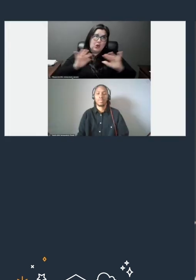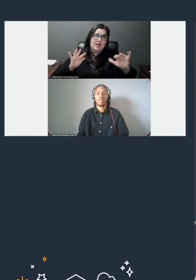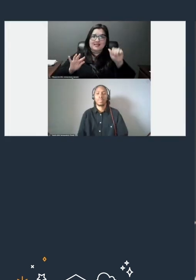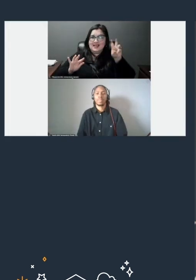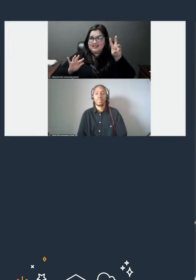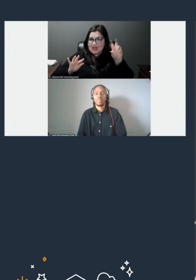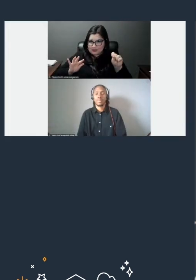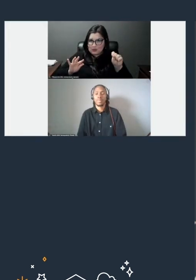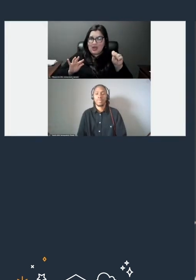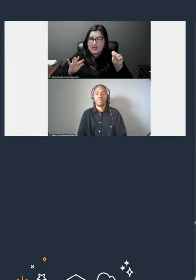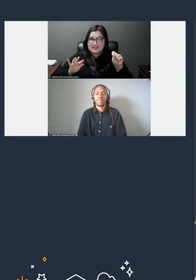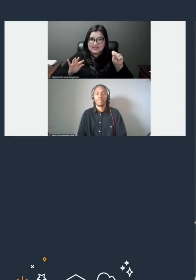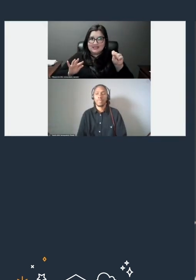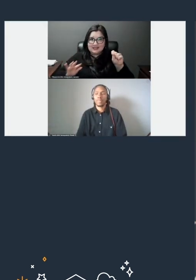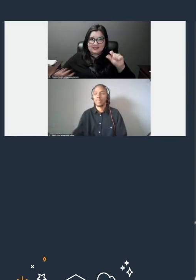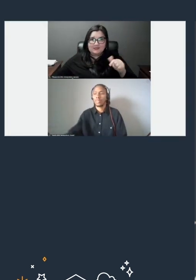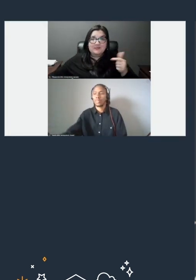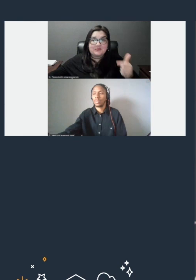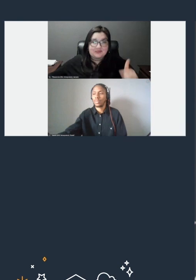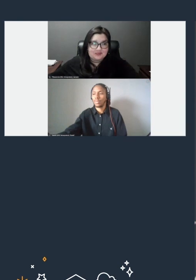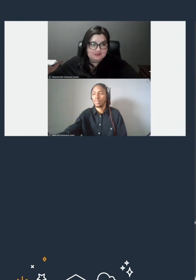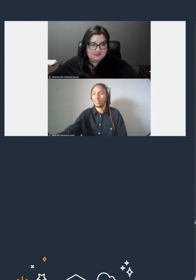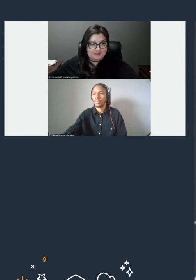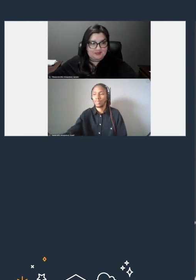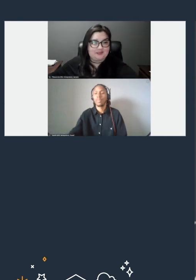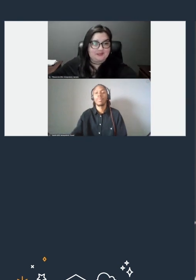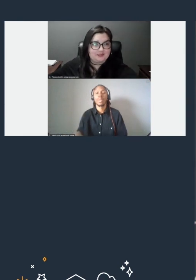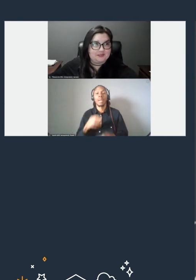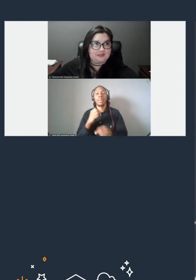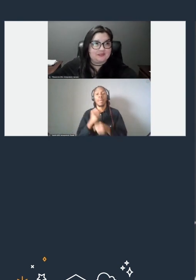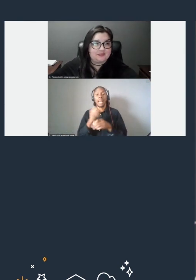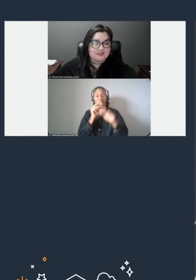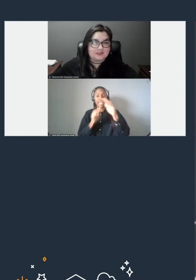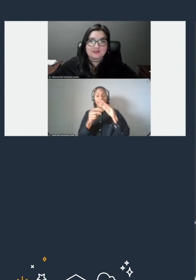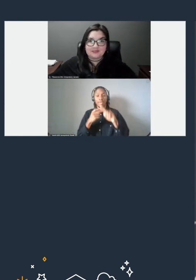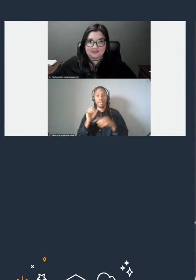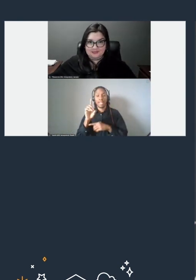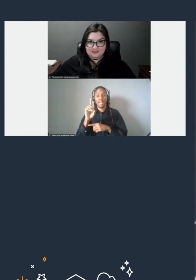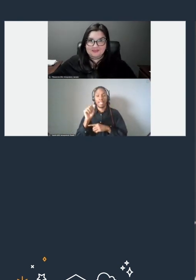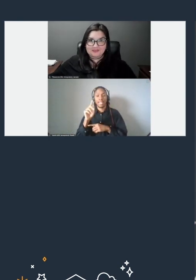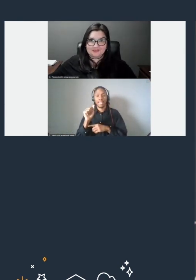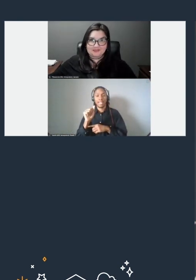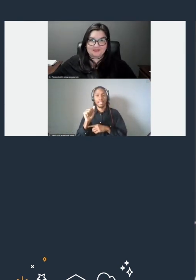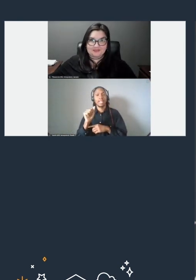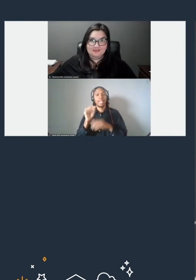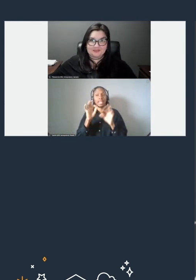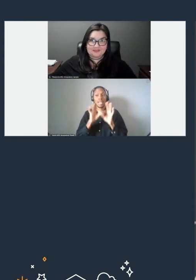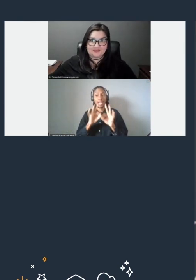and actually generate insights from that data. And it's so critical to be able to do that.